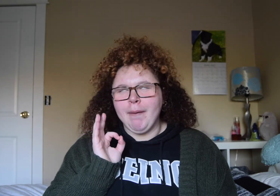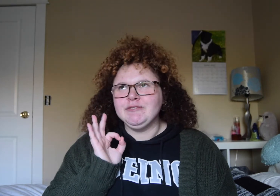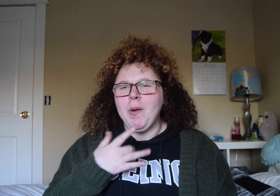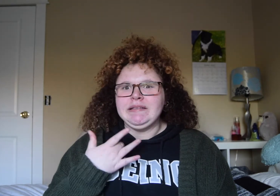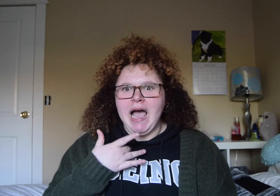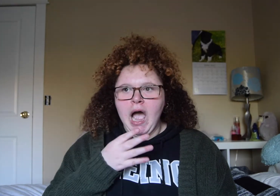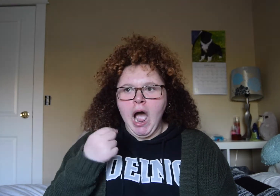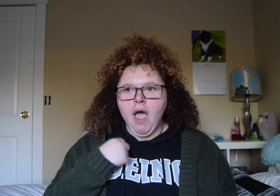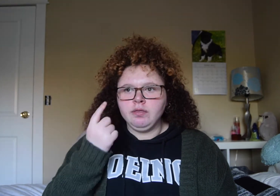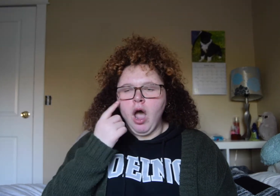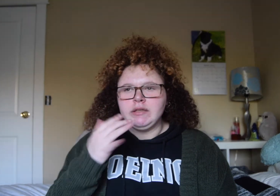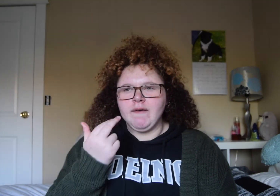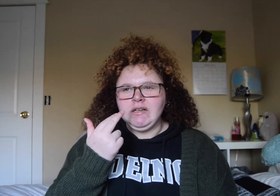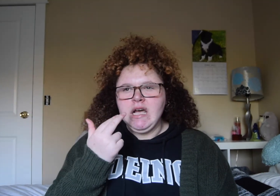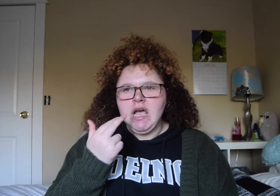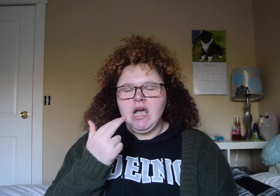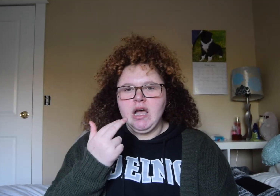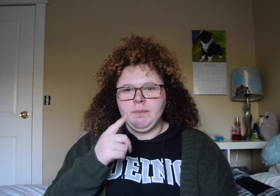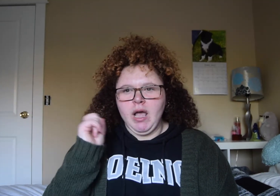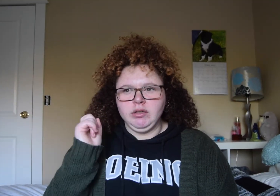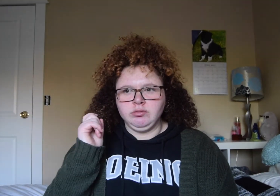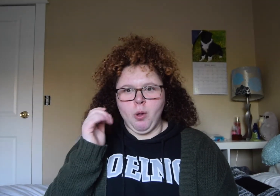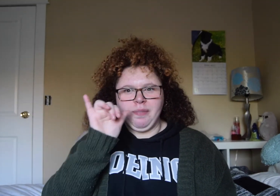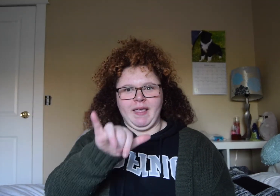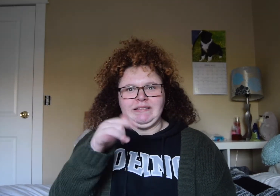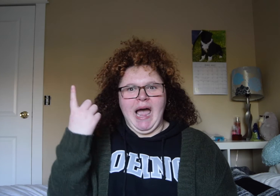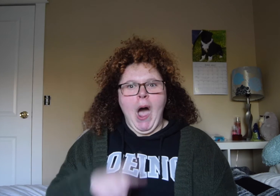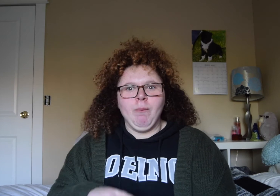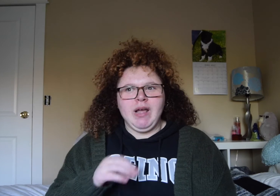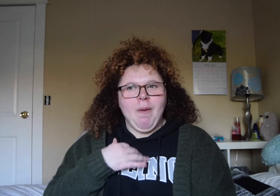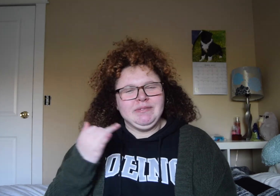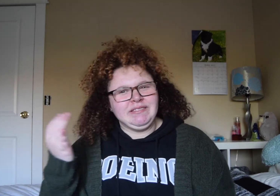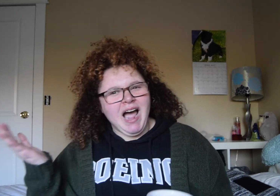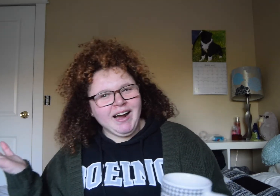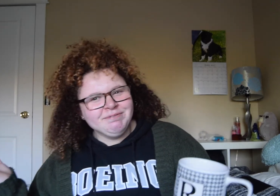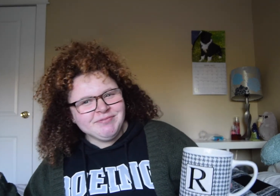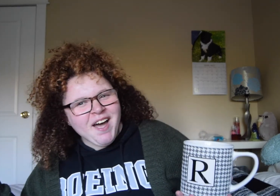I'm so excited. I thought it was kinda funny because this happened. I was like hmmm?